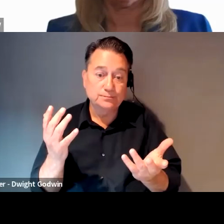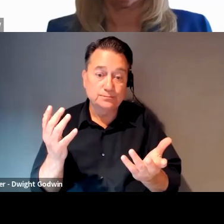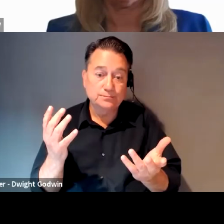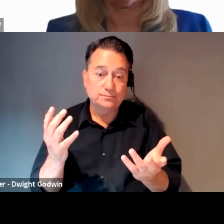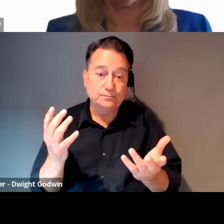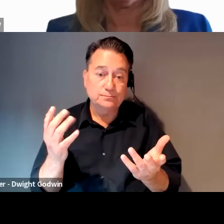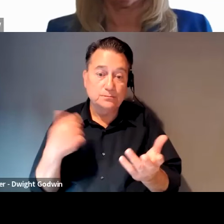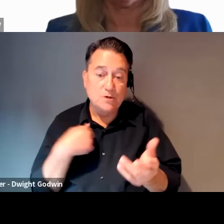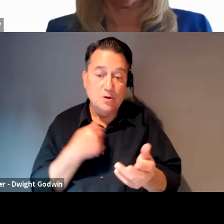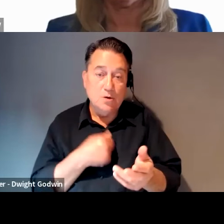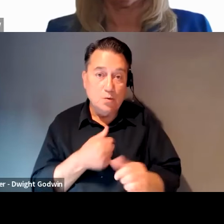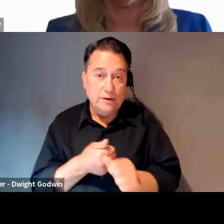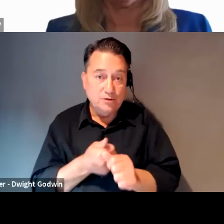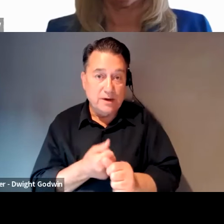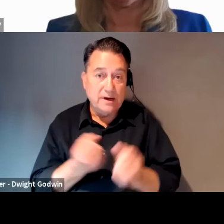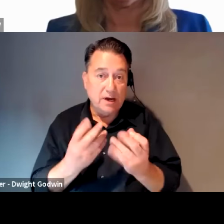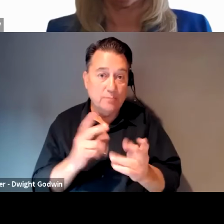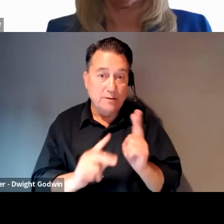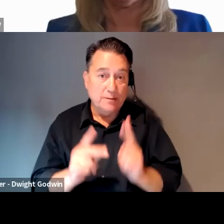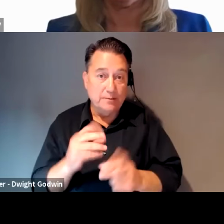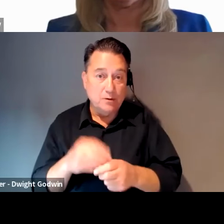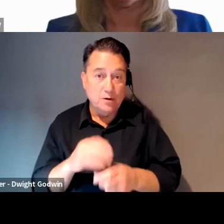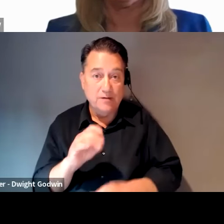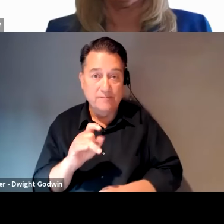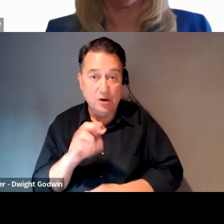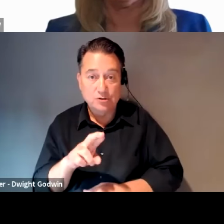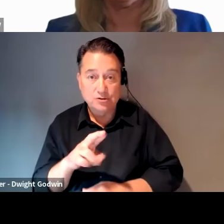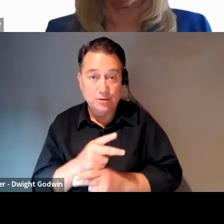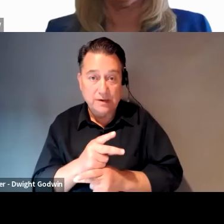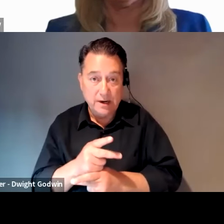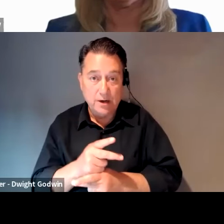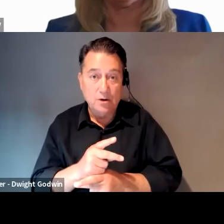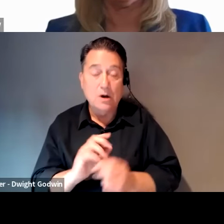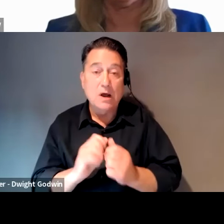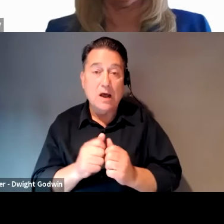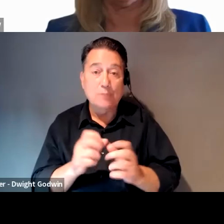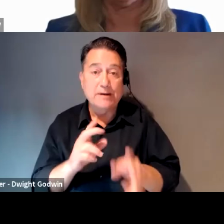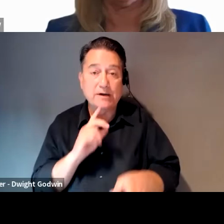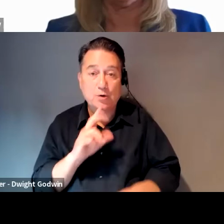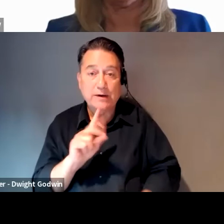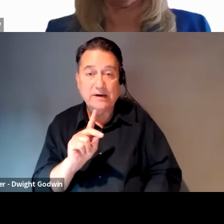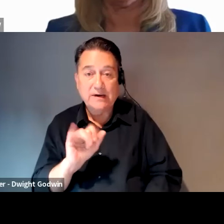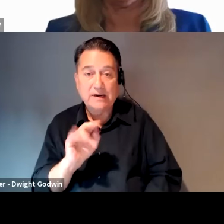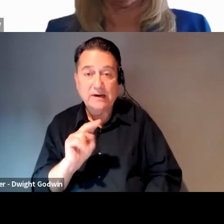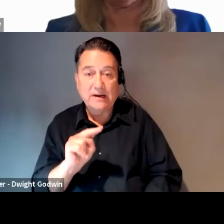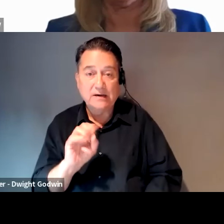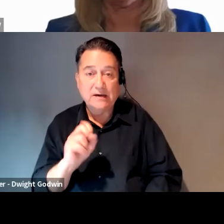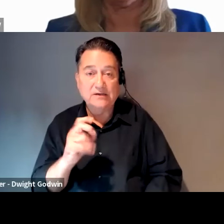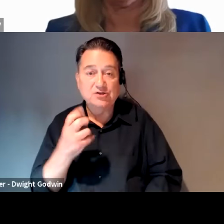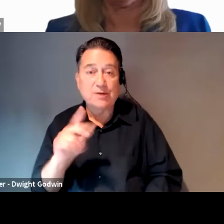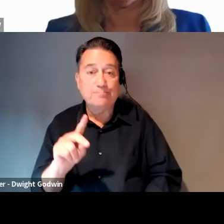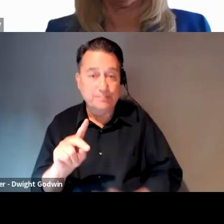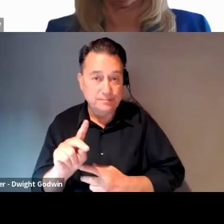We track how many people are in foster care, how many are in kinship. And we compare our data to families